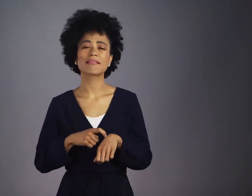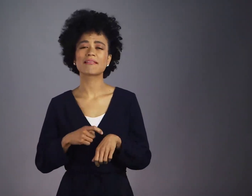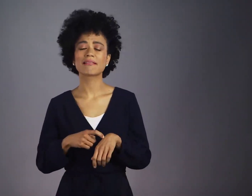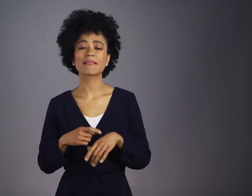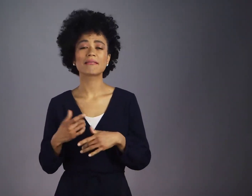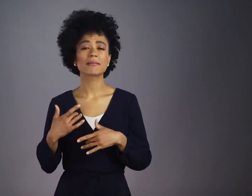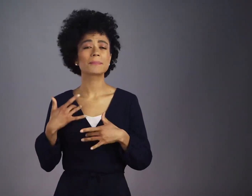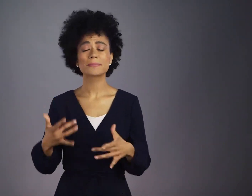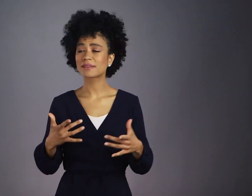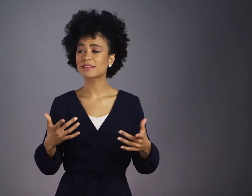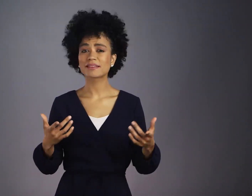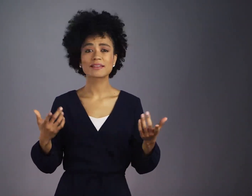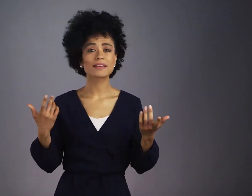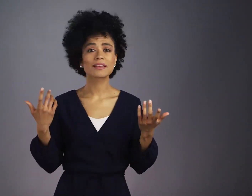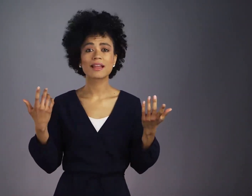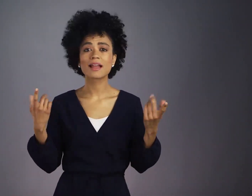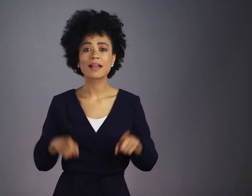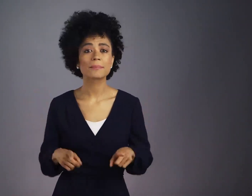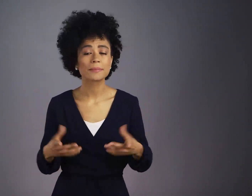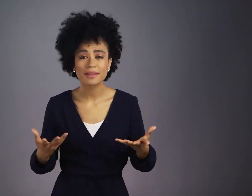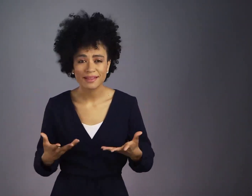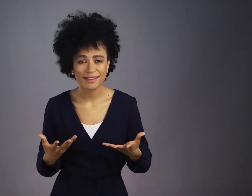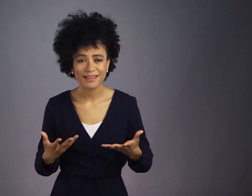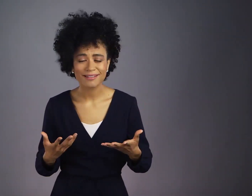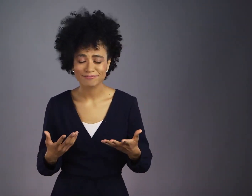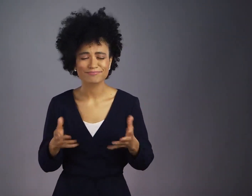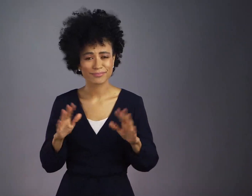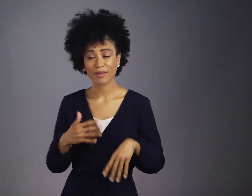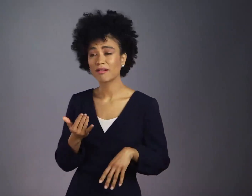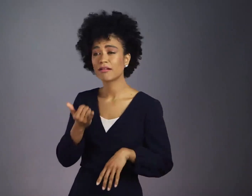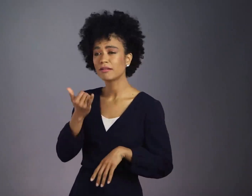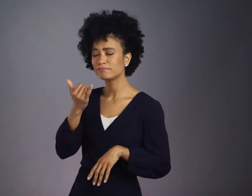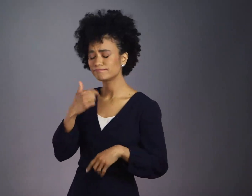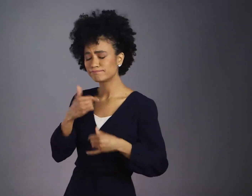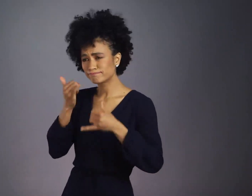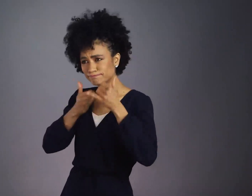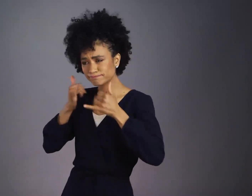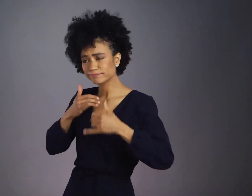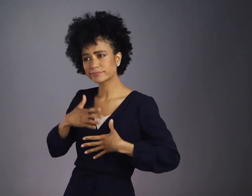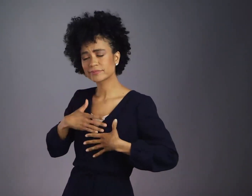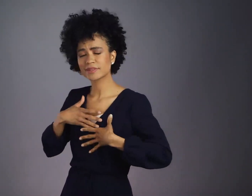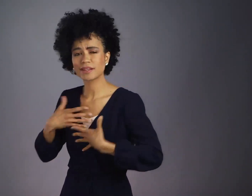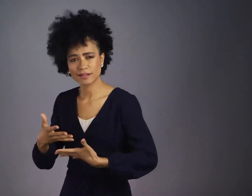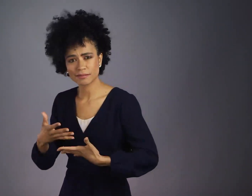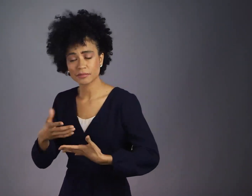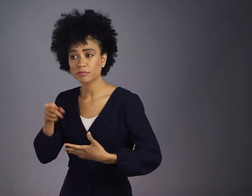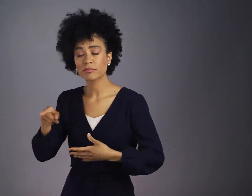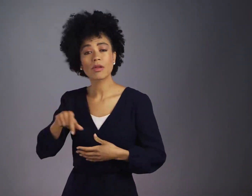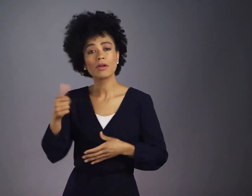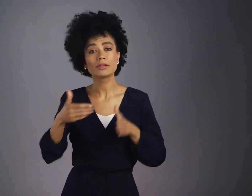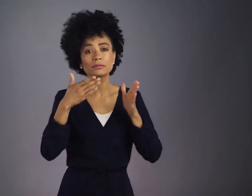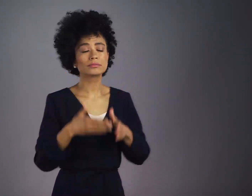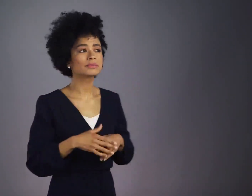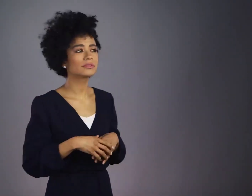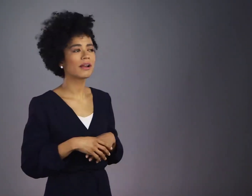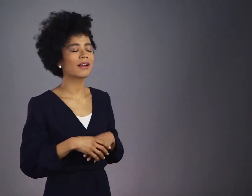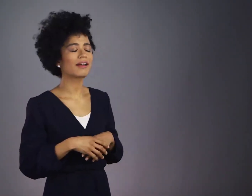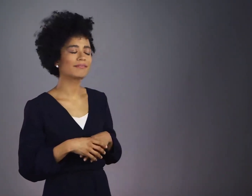In nine cases out of ten the unexpected happens. Sometimes the man we are calling upon admits his own fault,